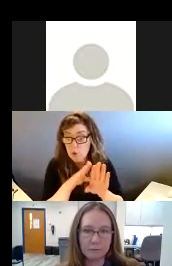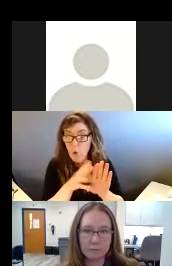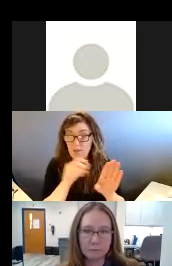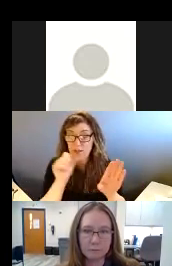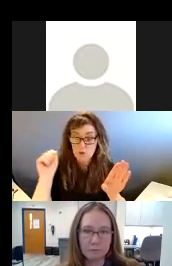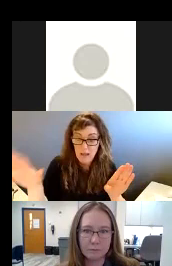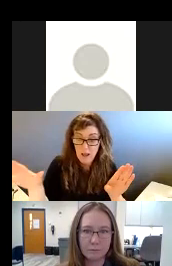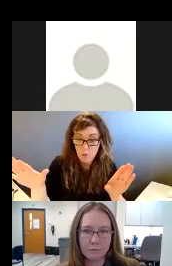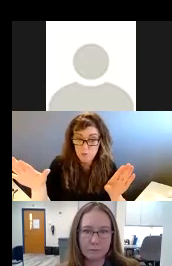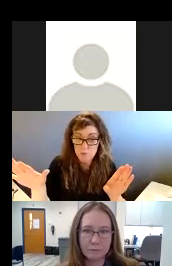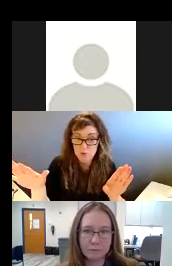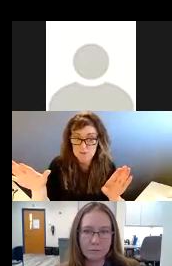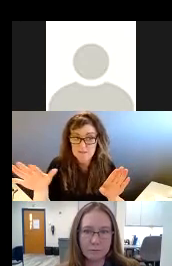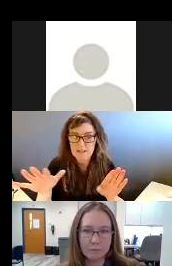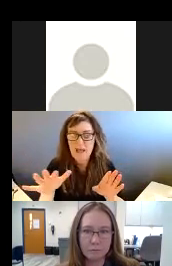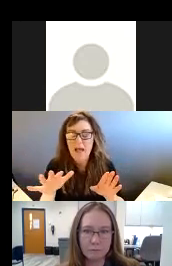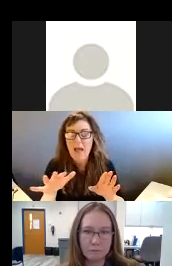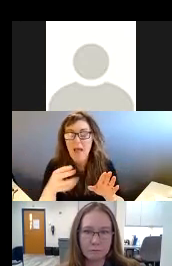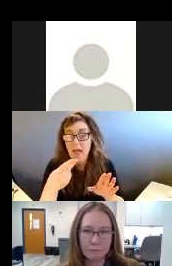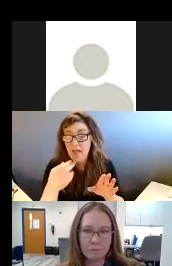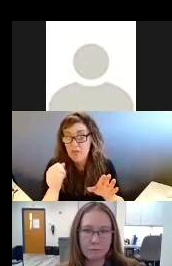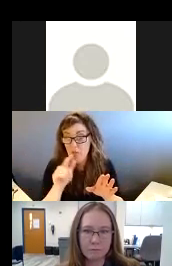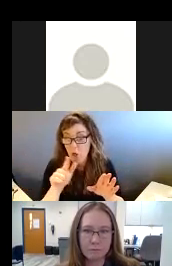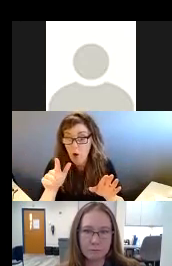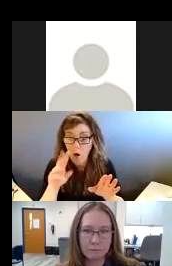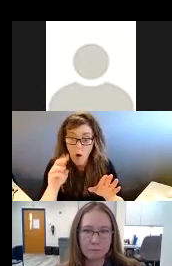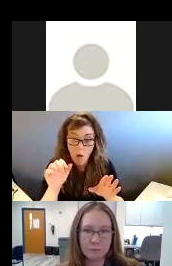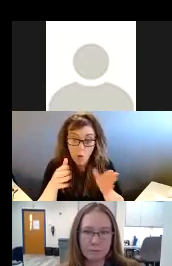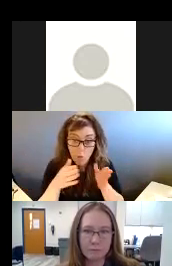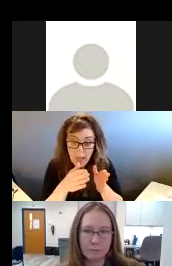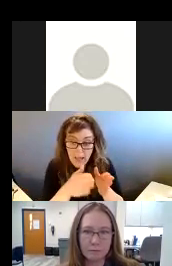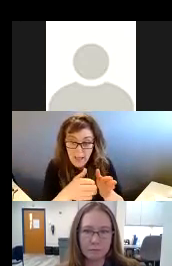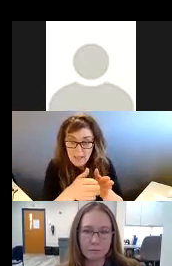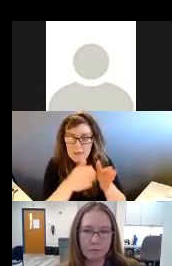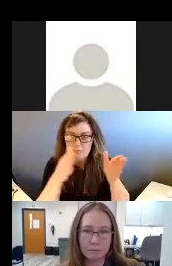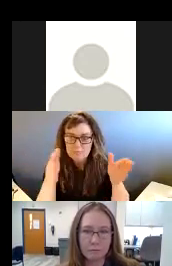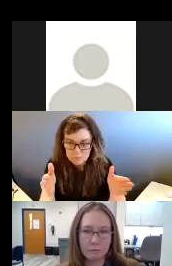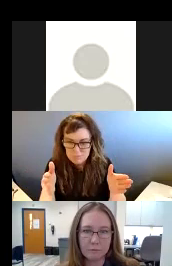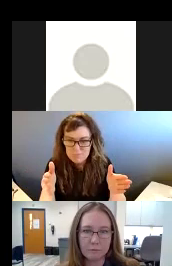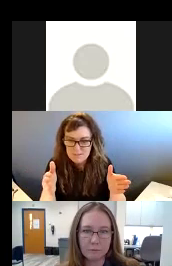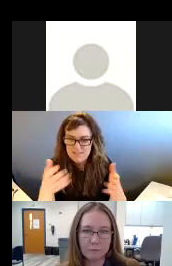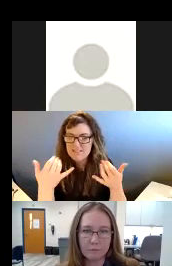APPROACH AND THEY REALLY WIDENED THE HALLWAY HERE TO BE ABLE TO MAKE EVERYTHING MORE ACCESSIBLE